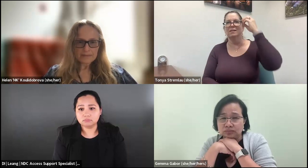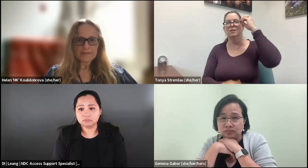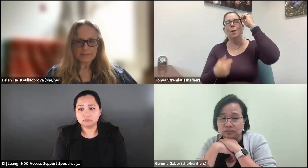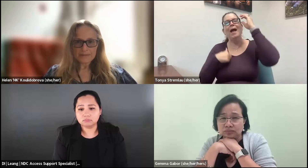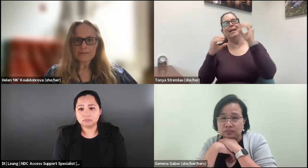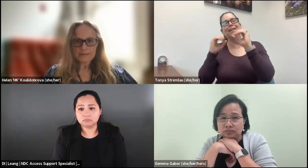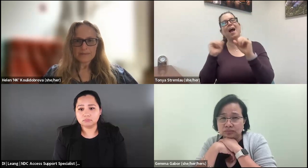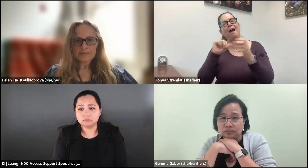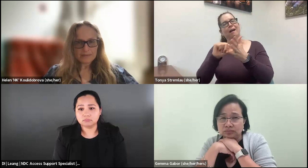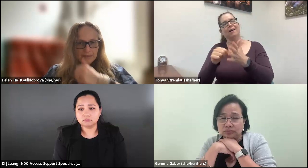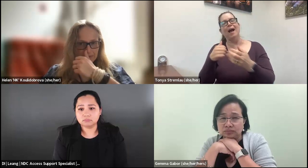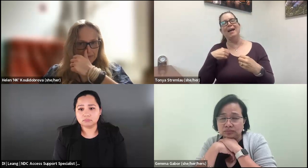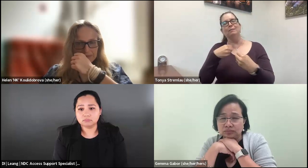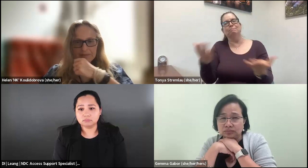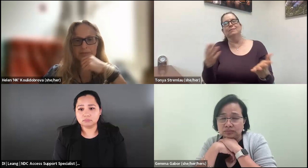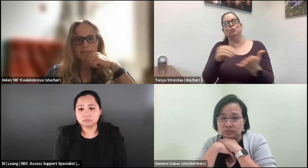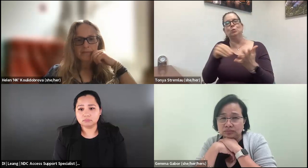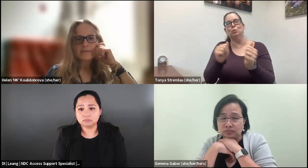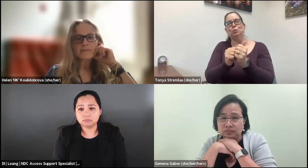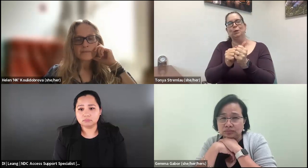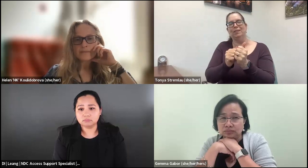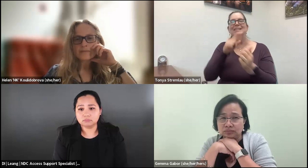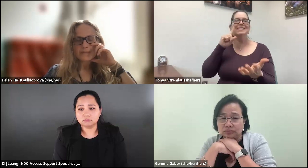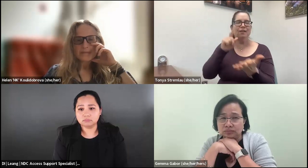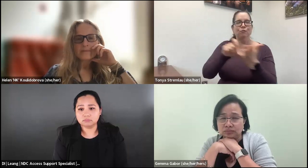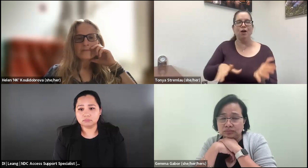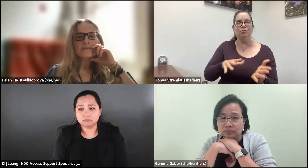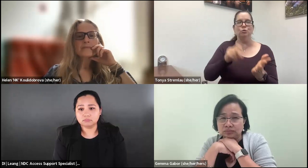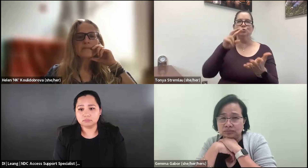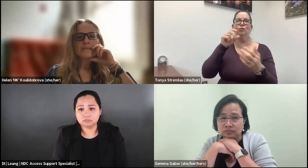And how is it that these students are going to learn to write well if it's not